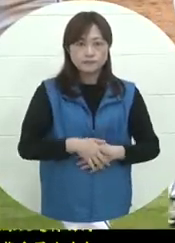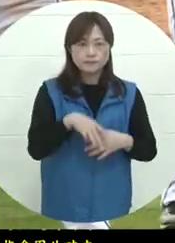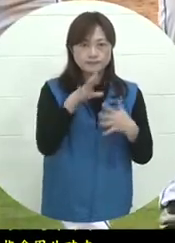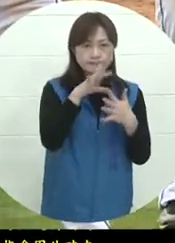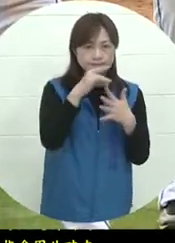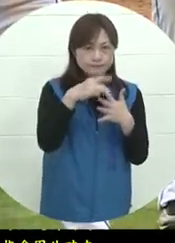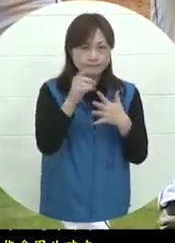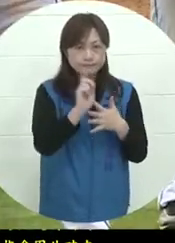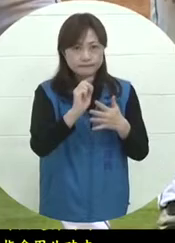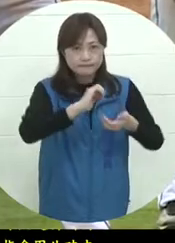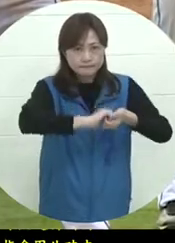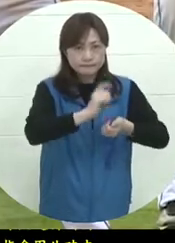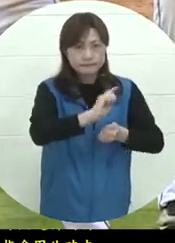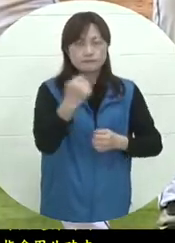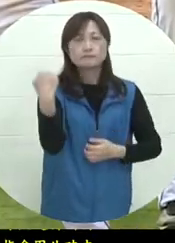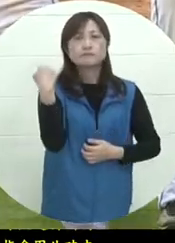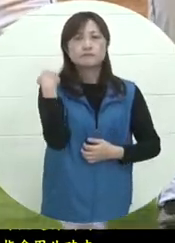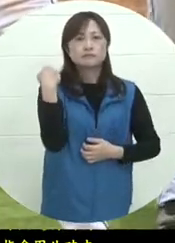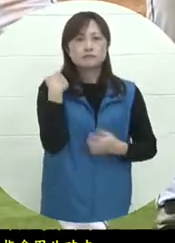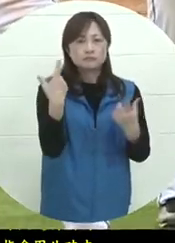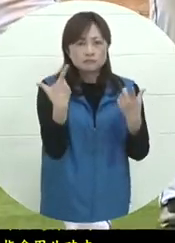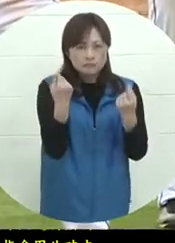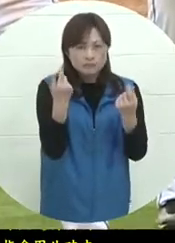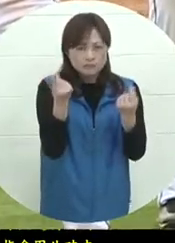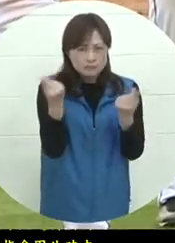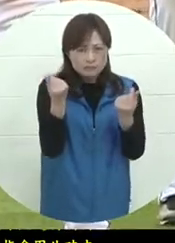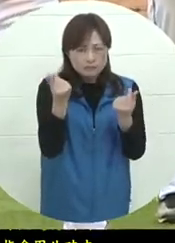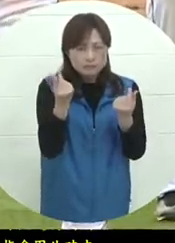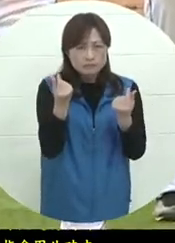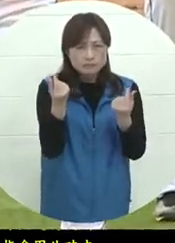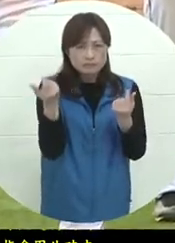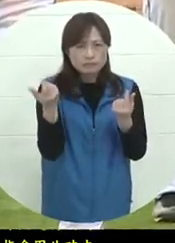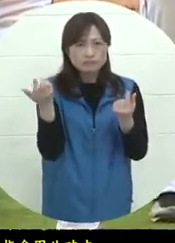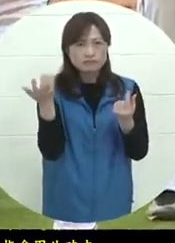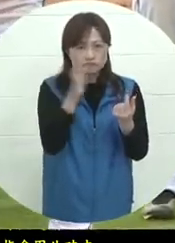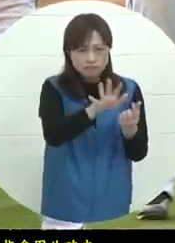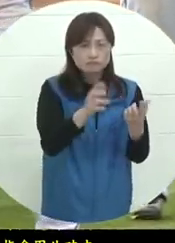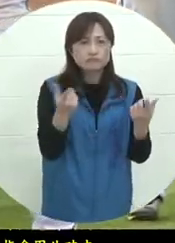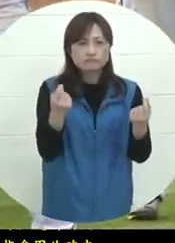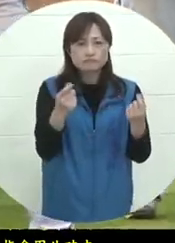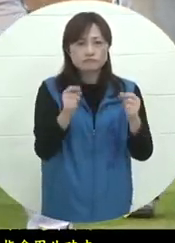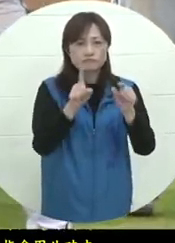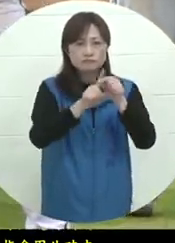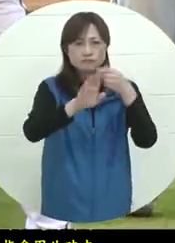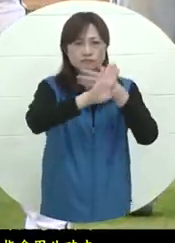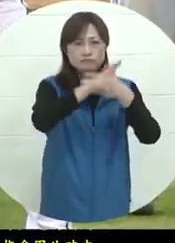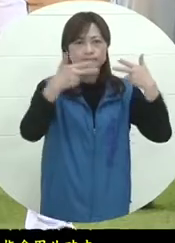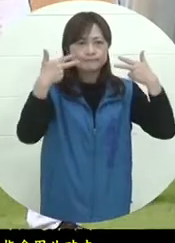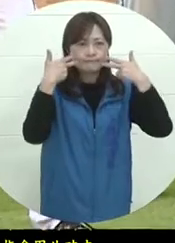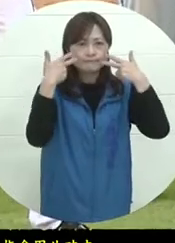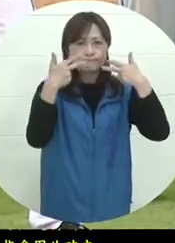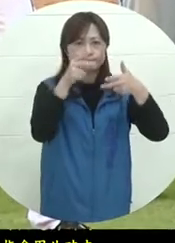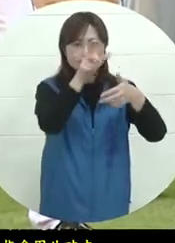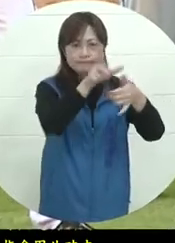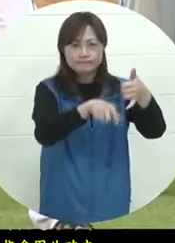an option. It was also yesterday. There is also a similar schedule. The professional hand should be brought in to